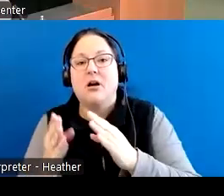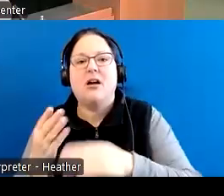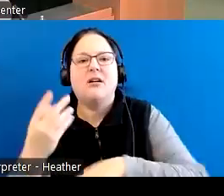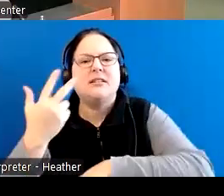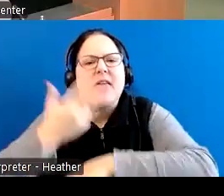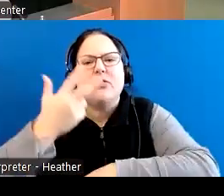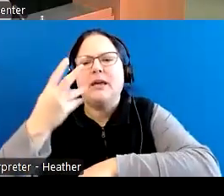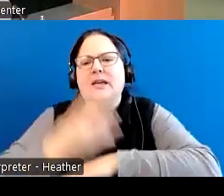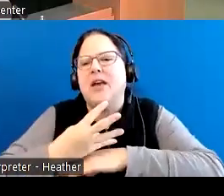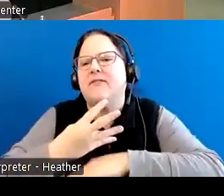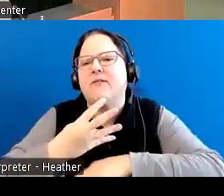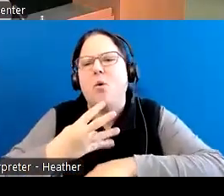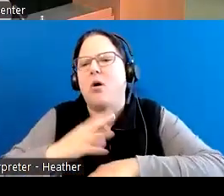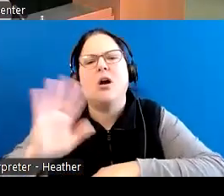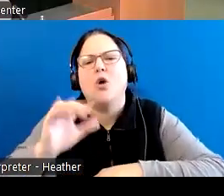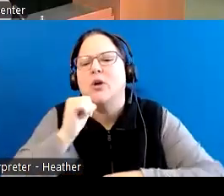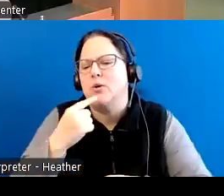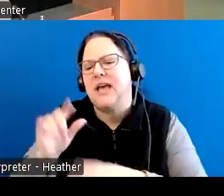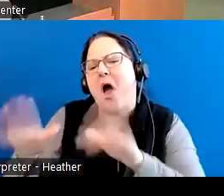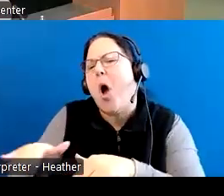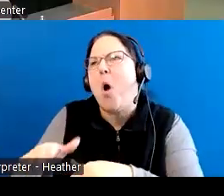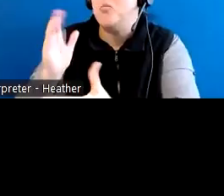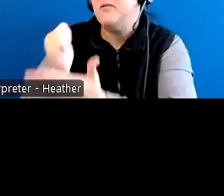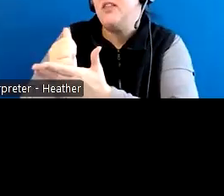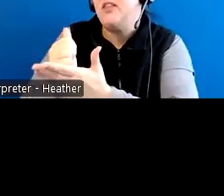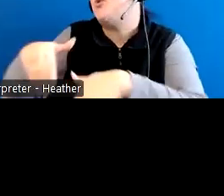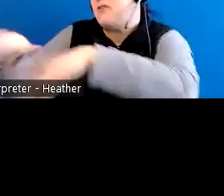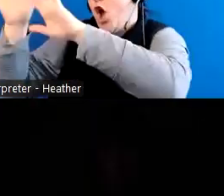"Okay, we've done the intervention, you have to go." Right? If someone is doing the intervention,